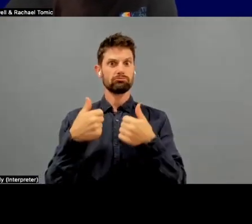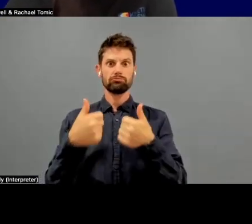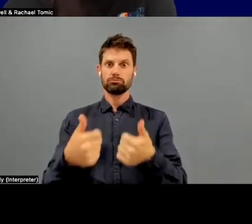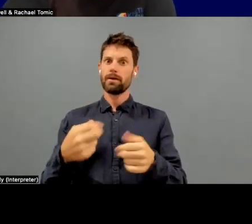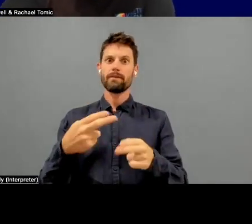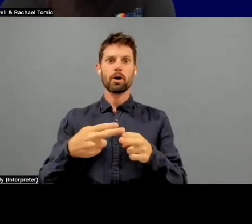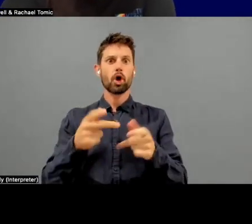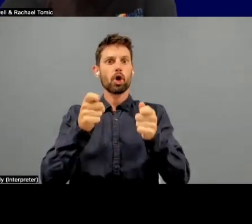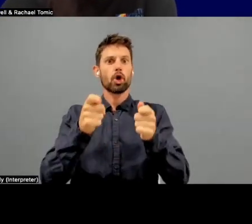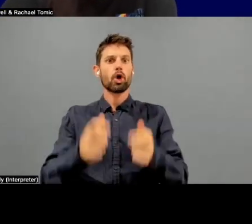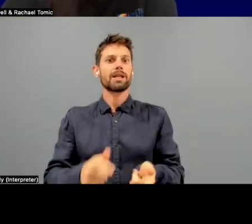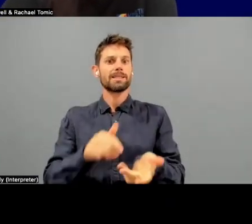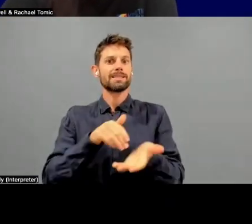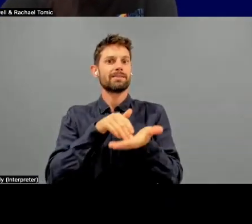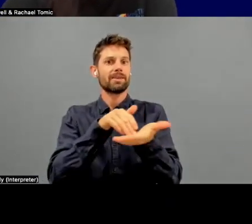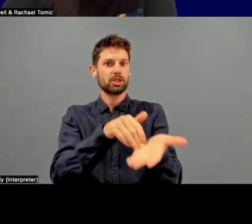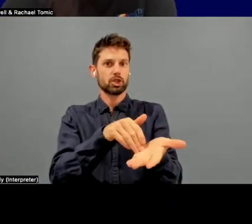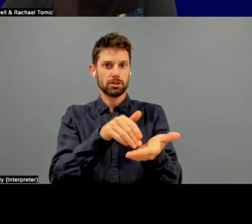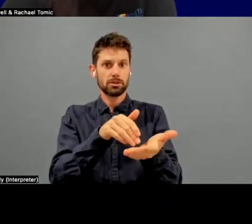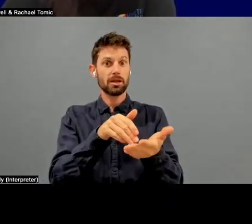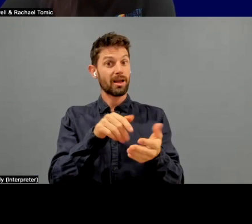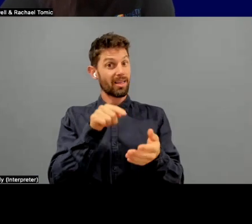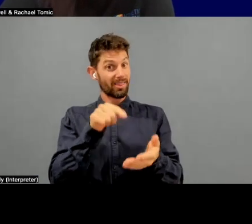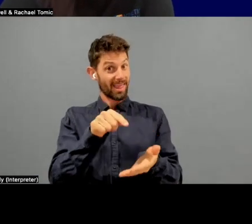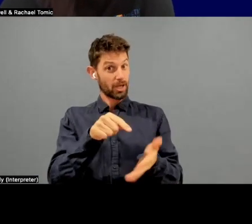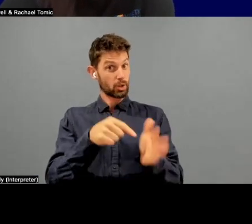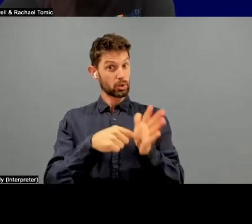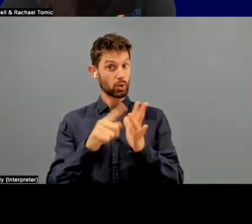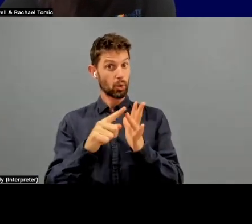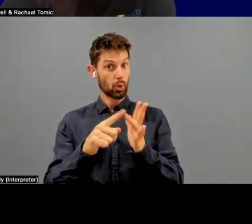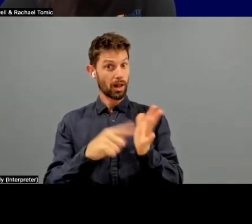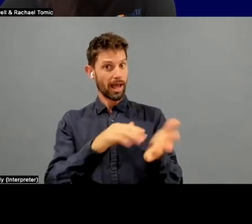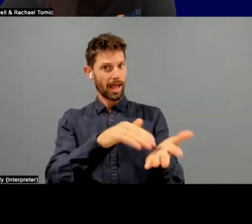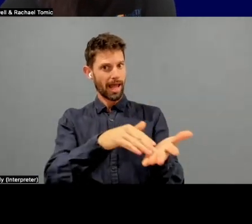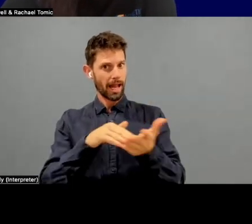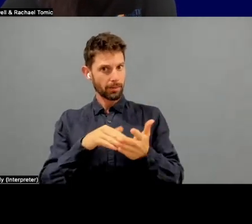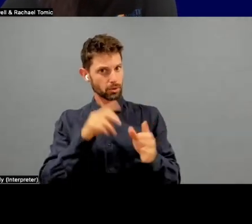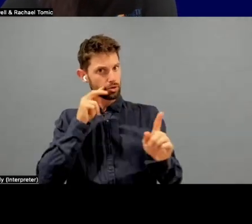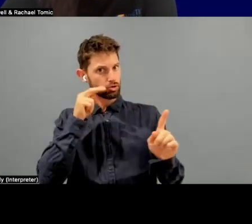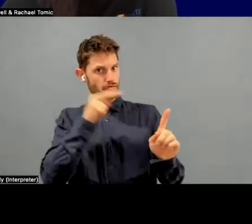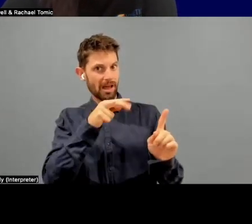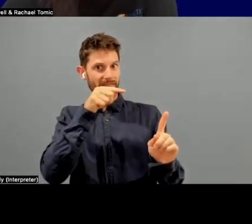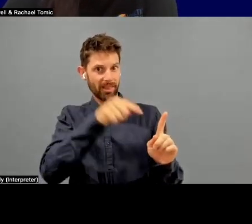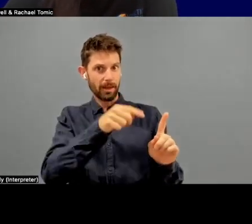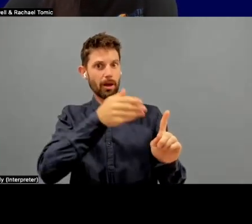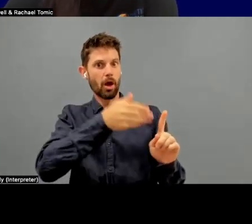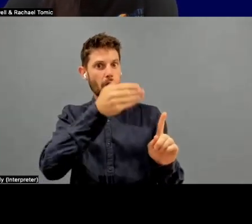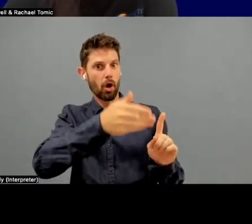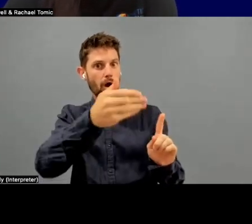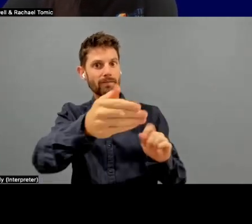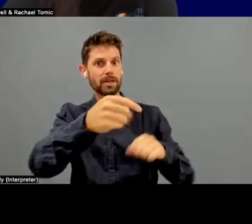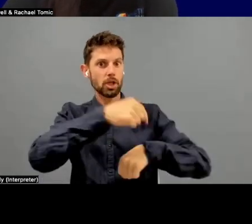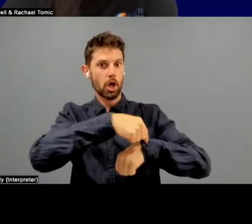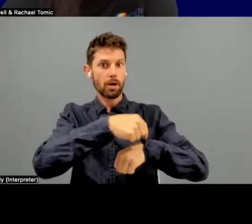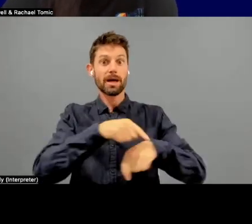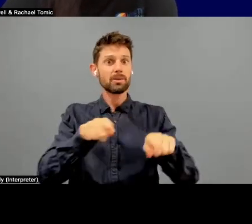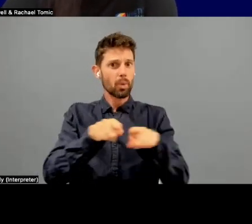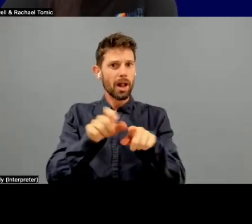to track development over time with specific activity ideas about how to support families.